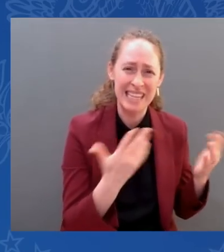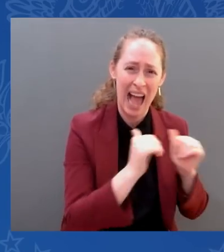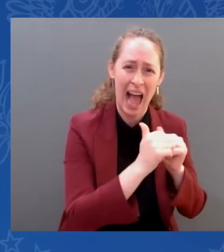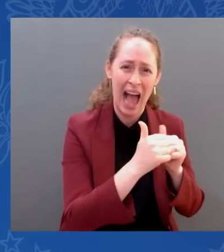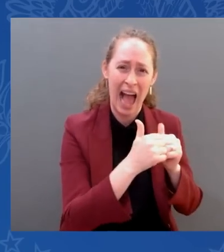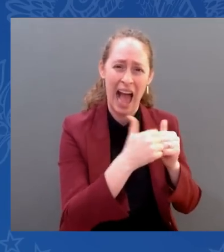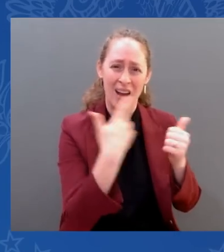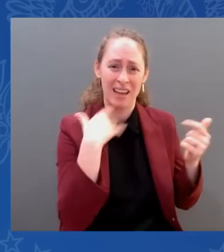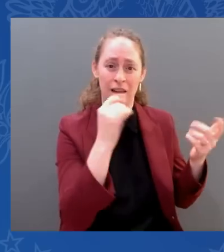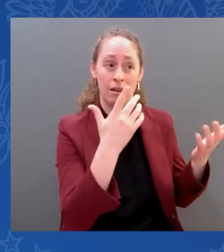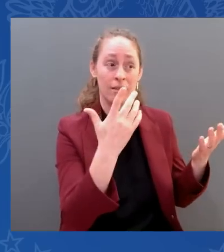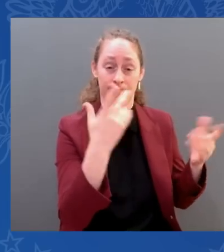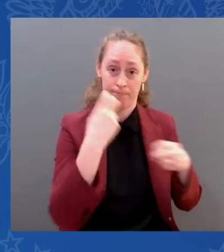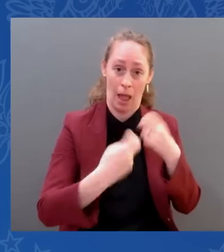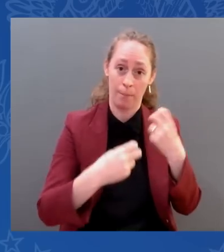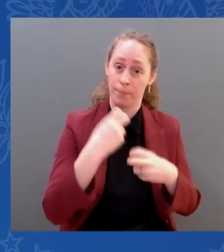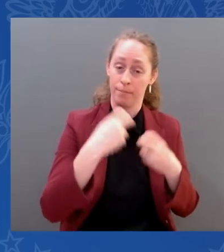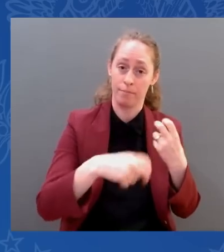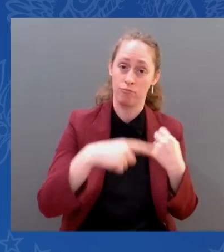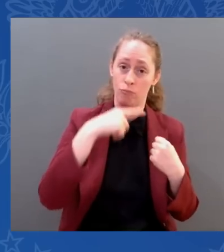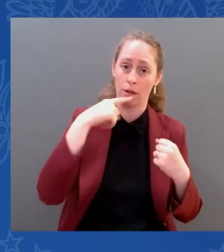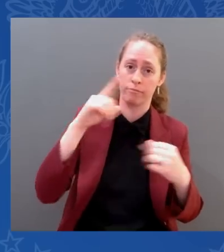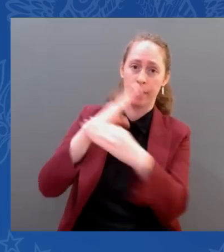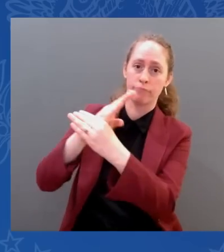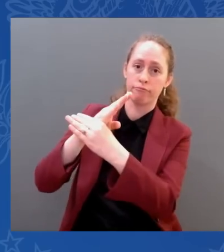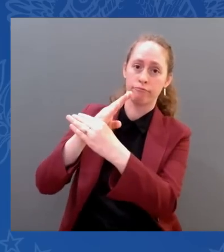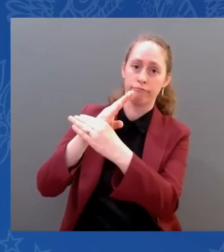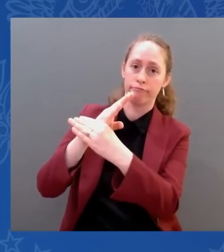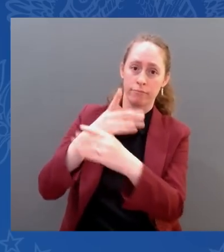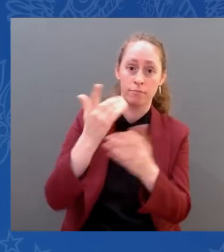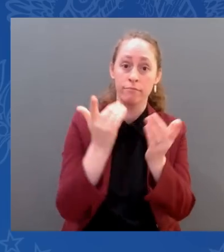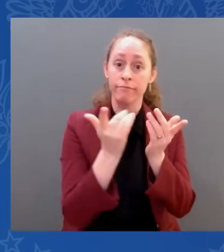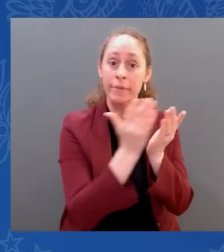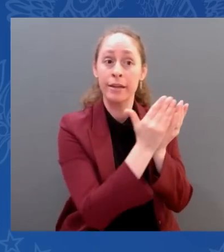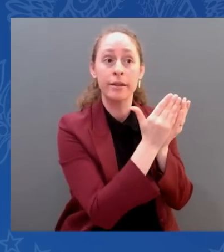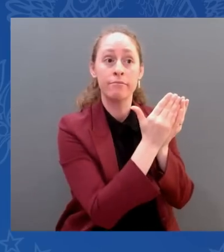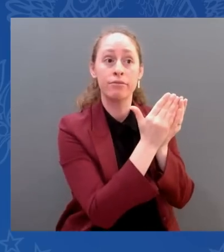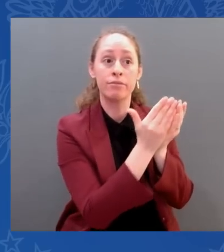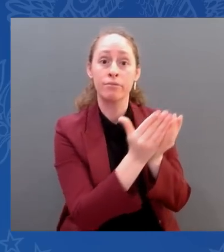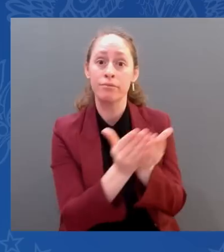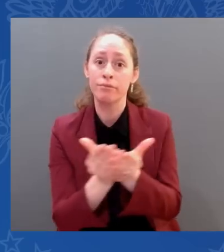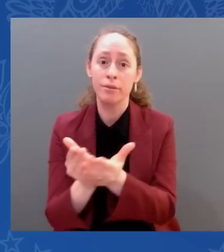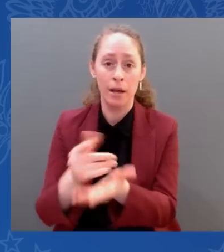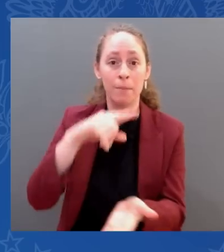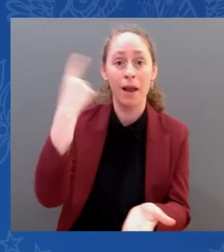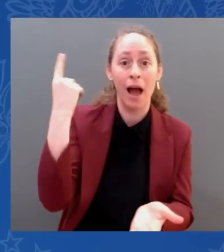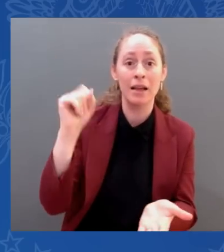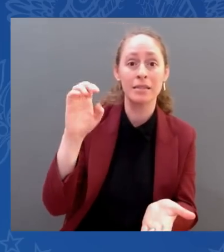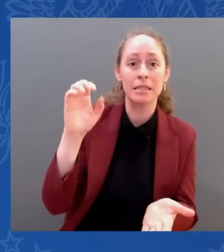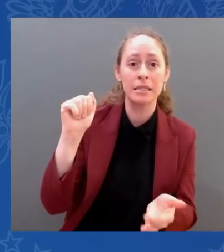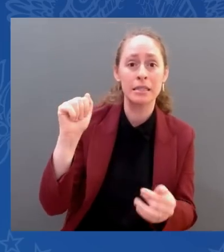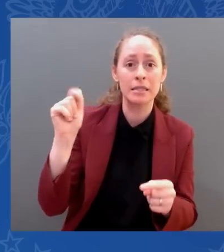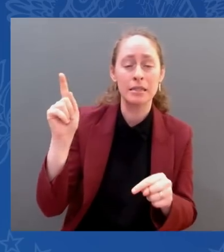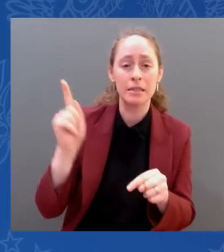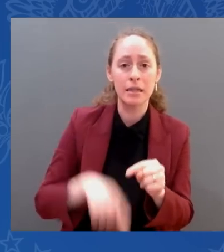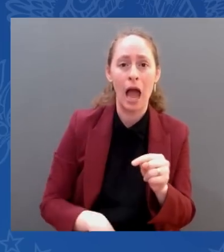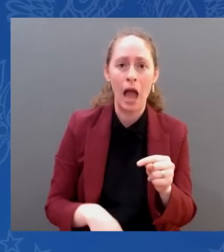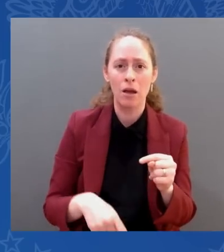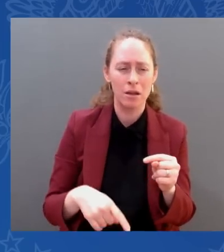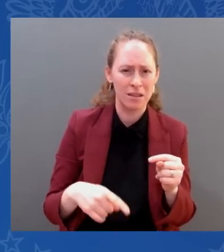And we're trying to figure out how to get it out of the country to get he- to -- around the world. It will bring down prices. But there's more --